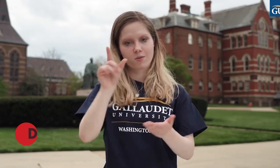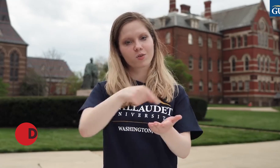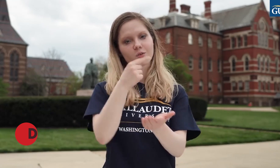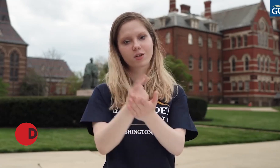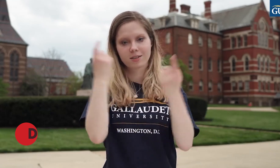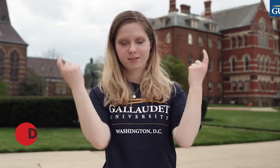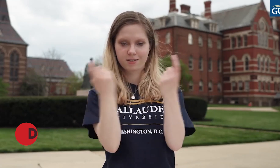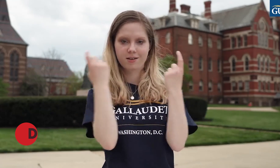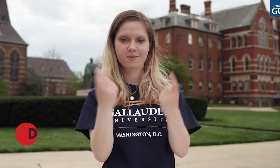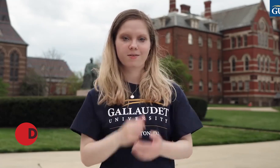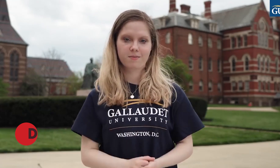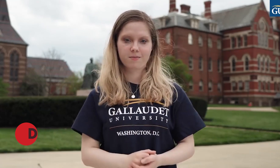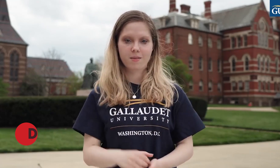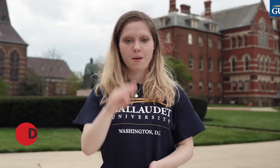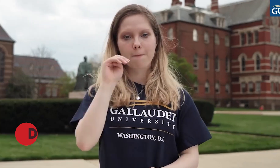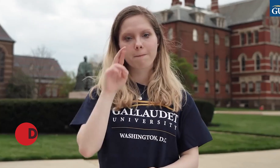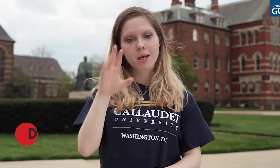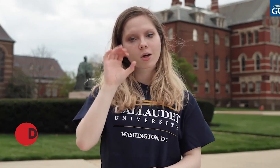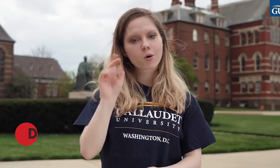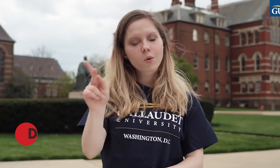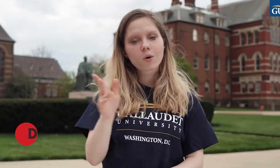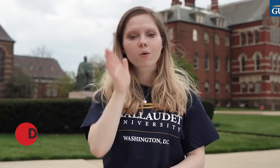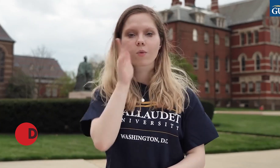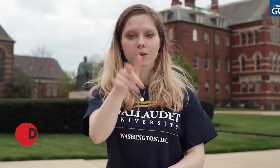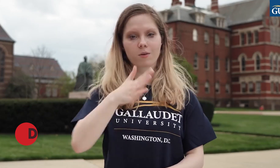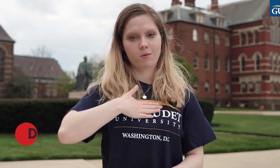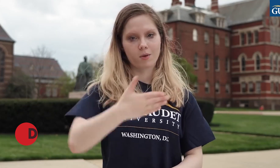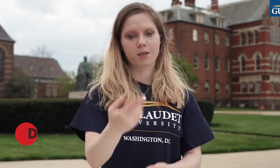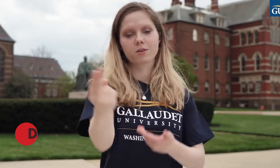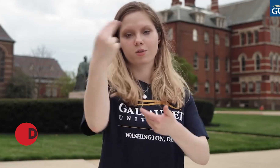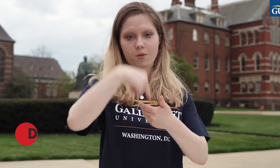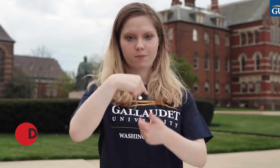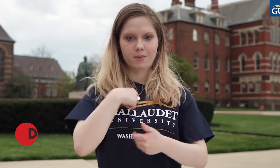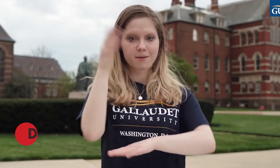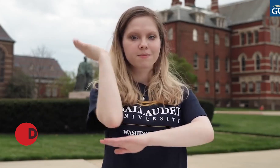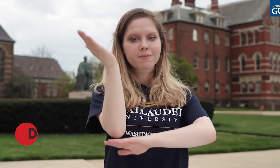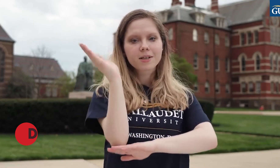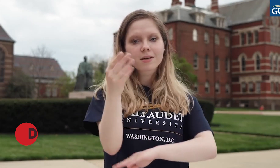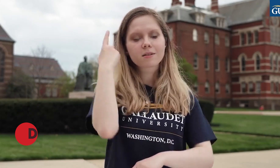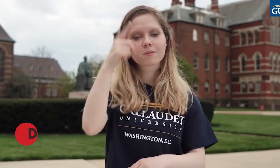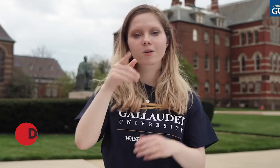commencement. Mr.Cook, will you join me in speaking to